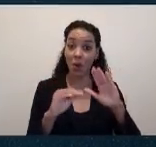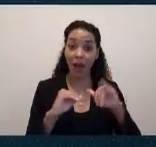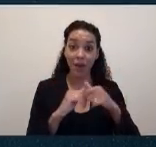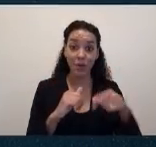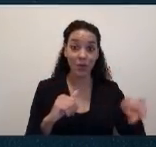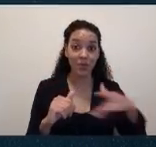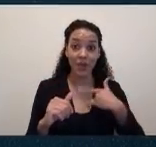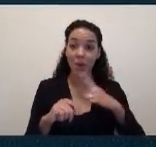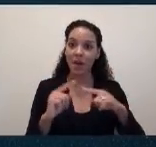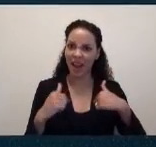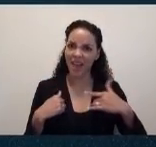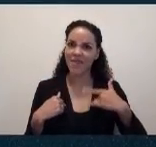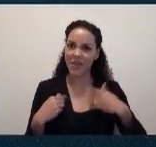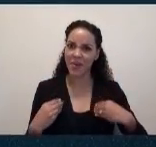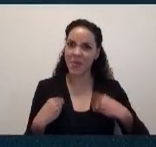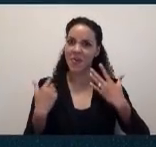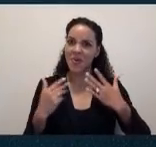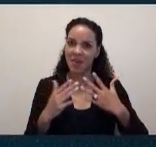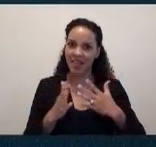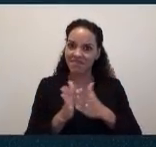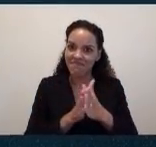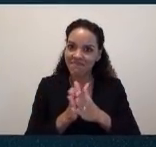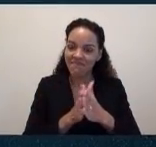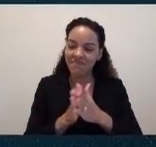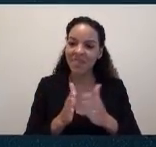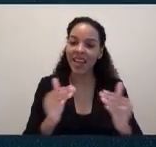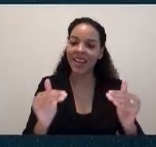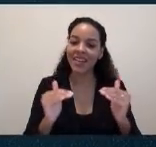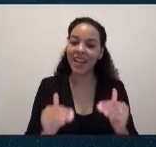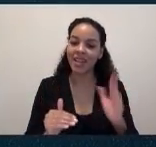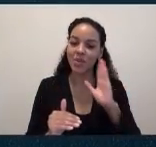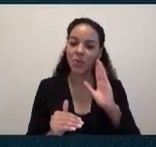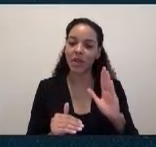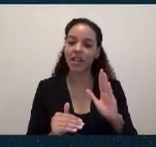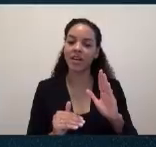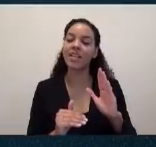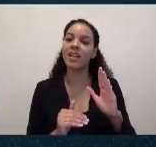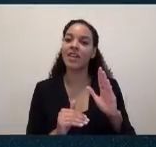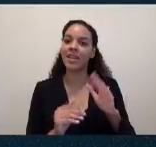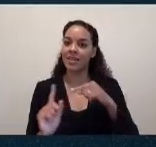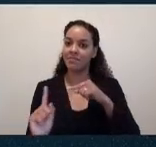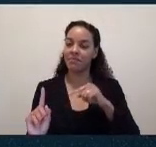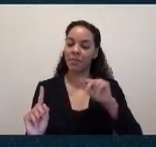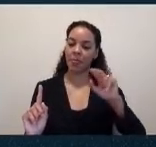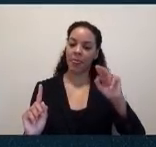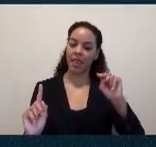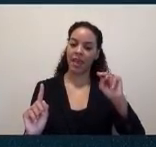Next up. We're going to hear from Nelia Calda, who is a home care worker in Scottsdale, Arizona